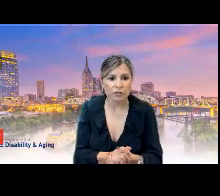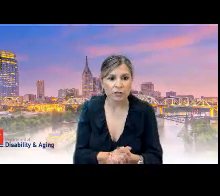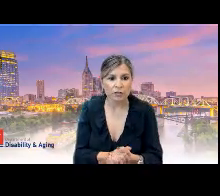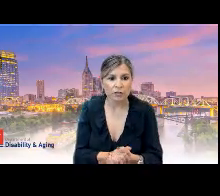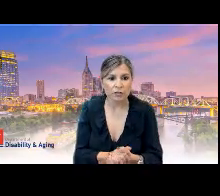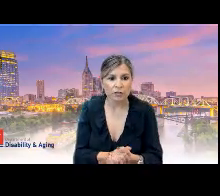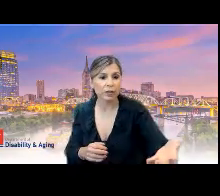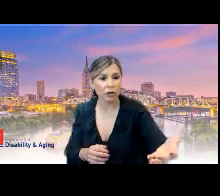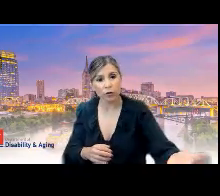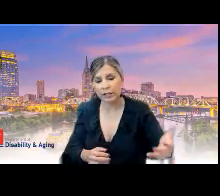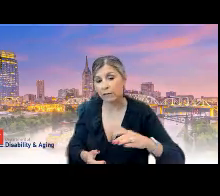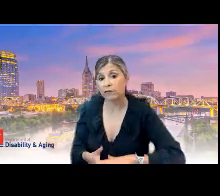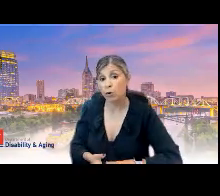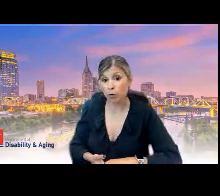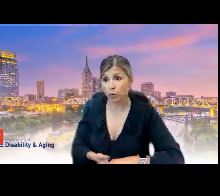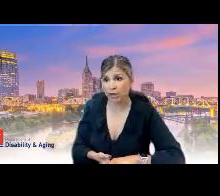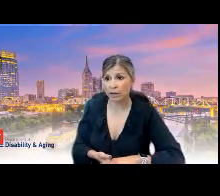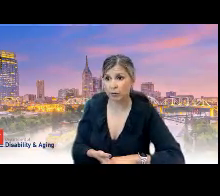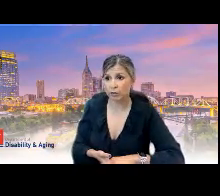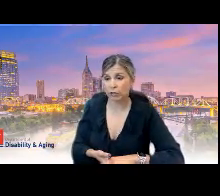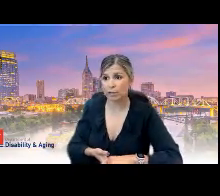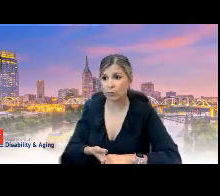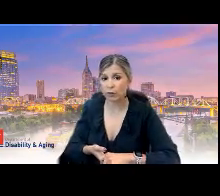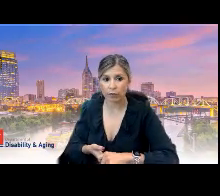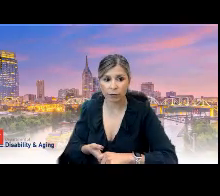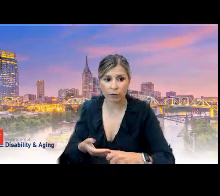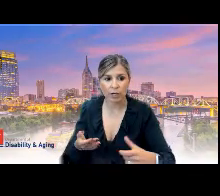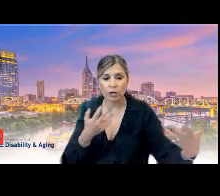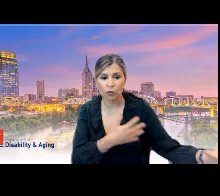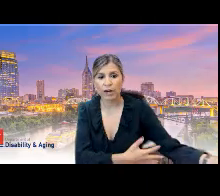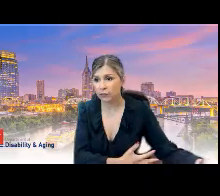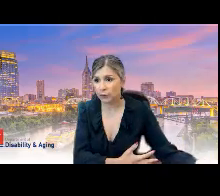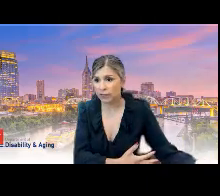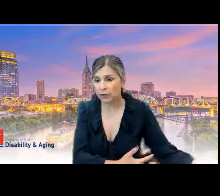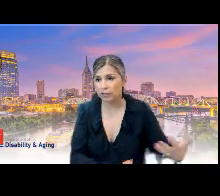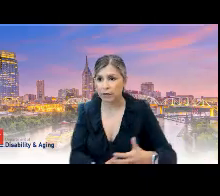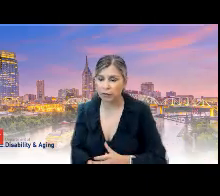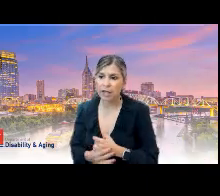So here are some of the current and former grant opportunities. We've offered grants for senior centers.